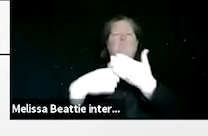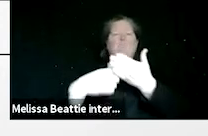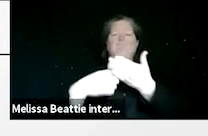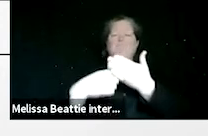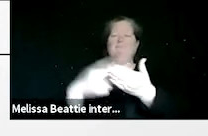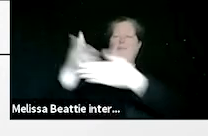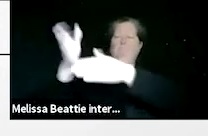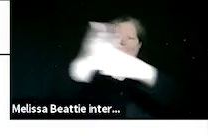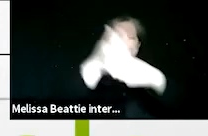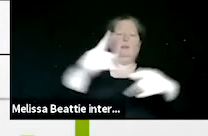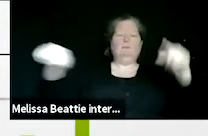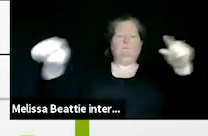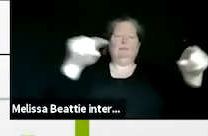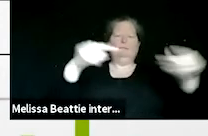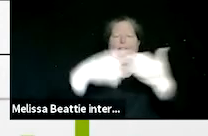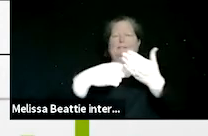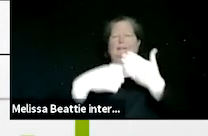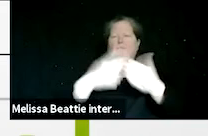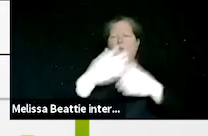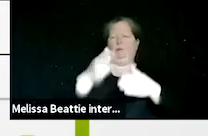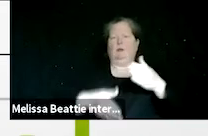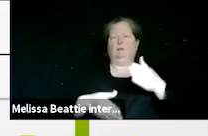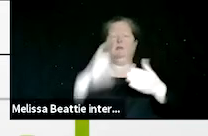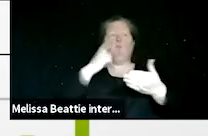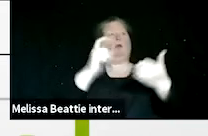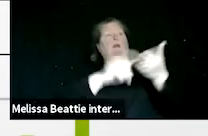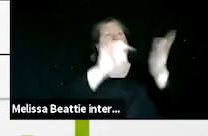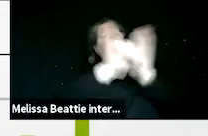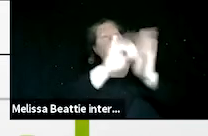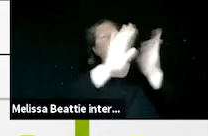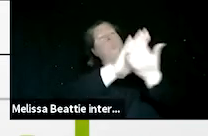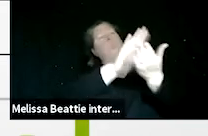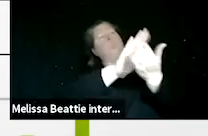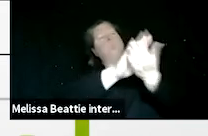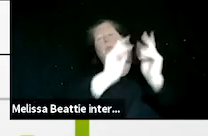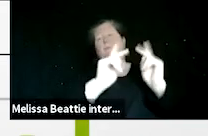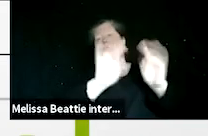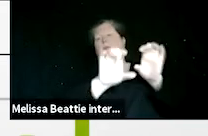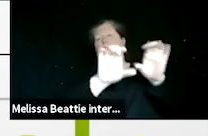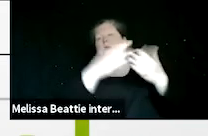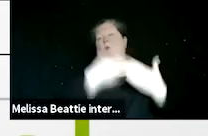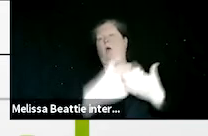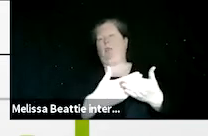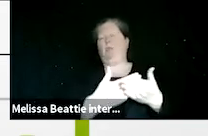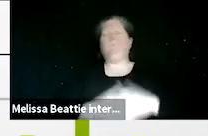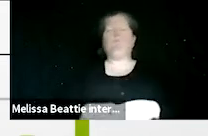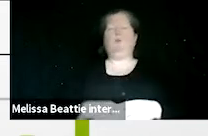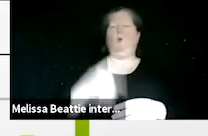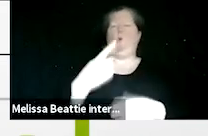and also to recognize the people who did well. Ben Woelk: So one thing that's very different in terms of this graph is